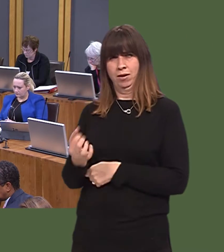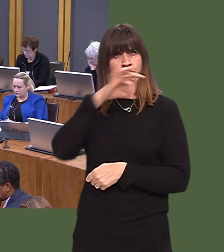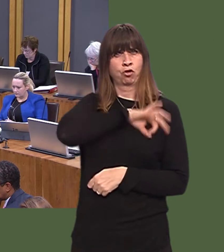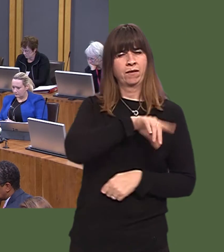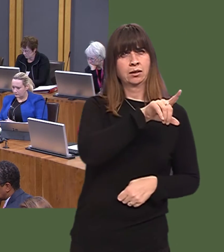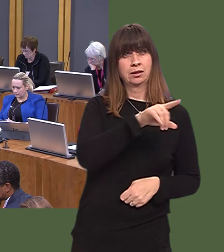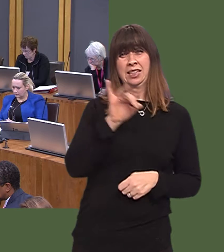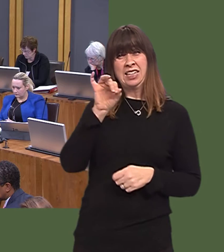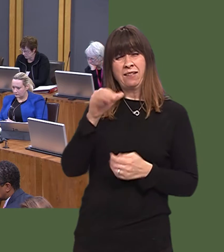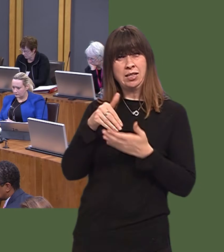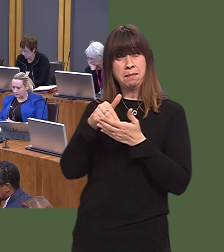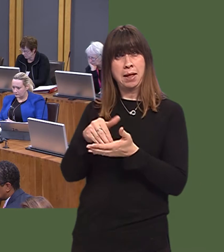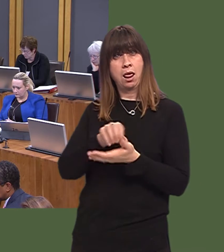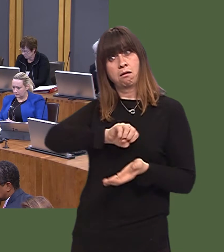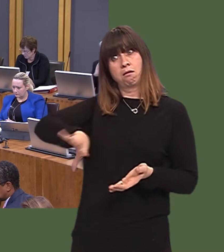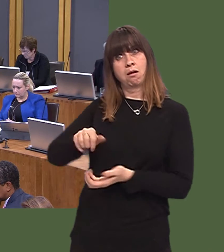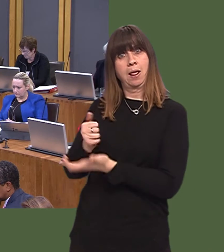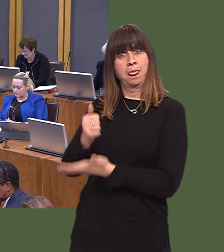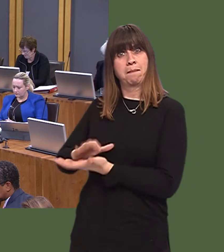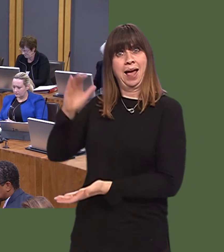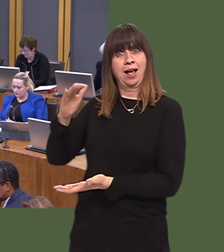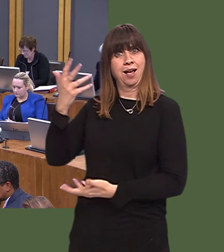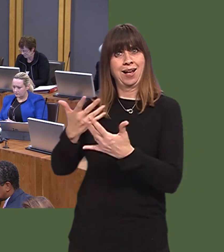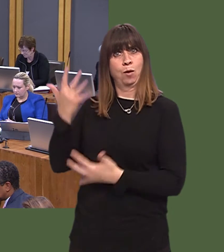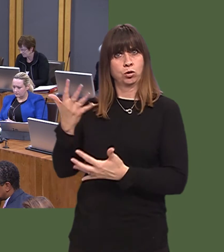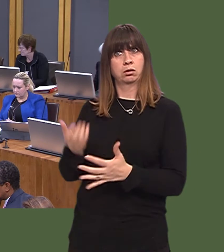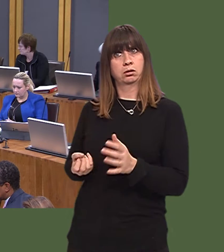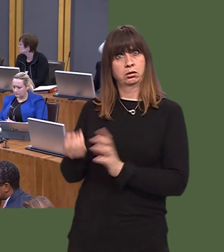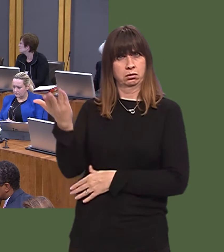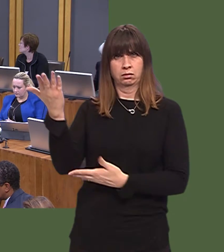It also had £70 million in the bank at the time it filed its last accounts and, as stated